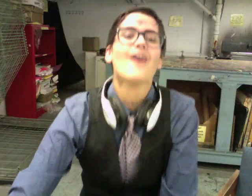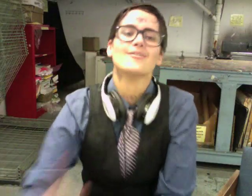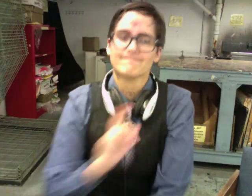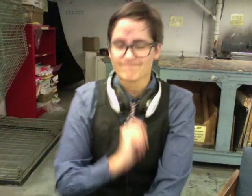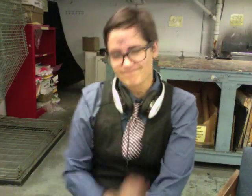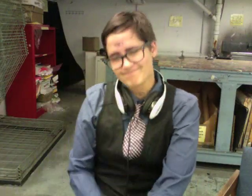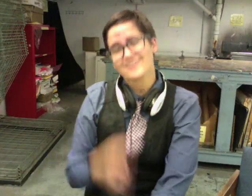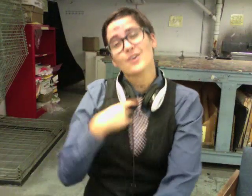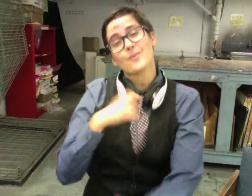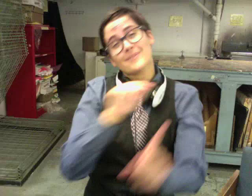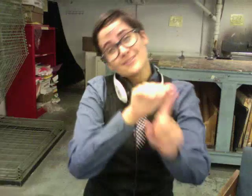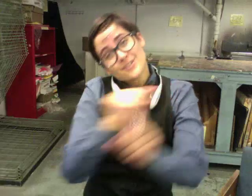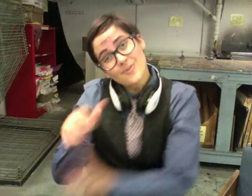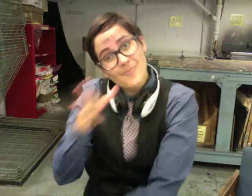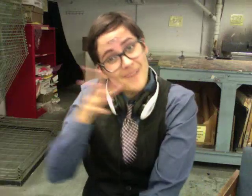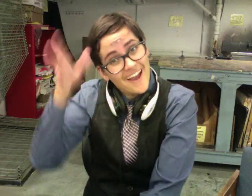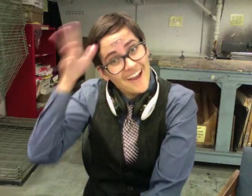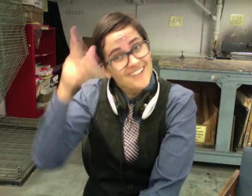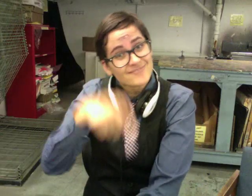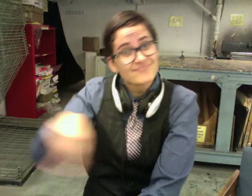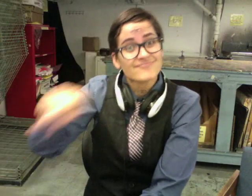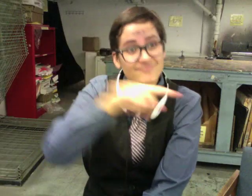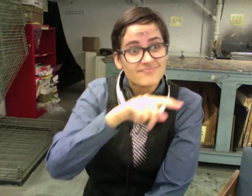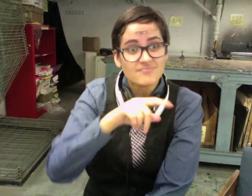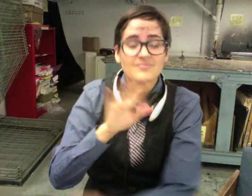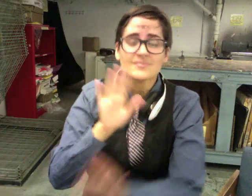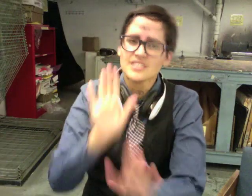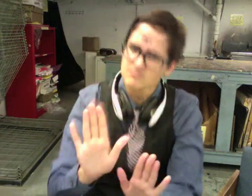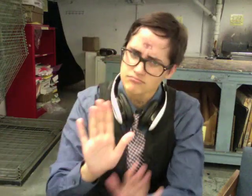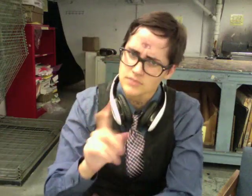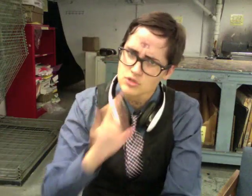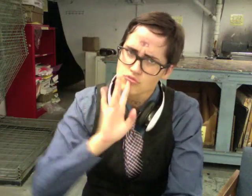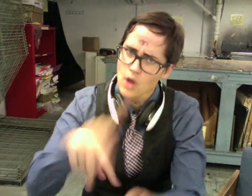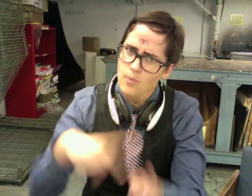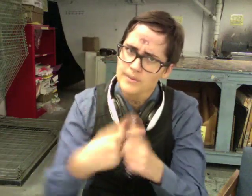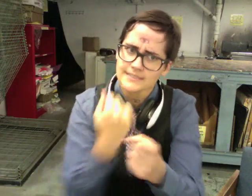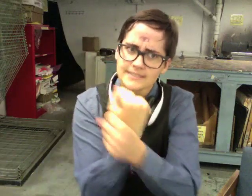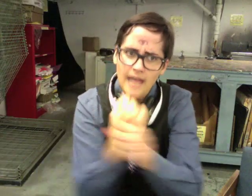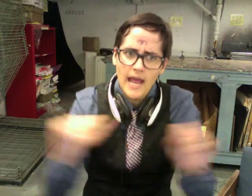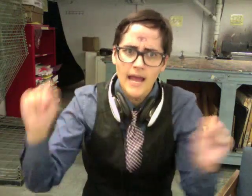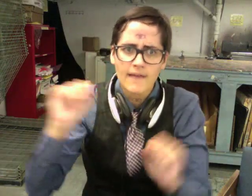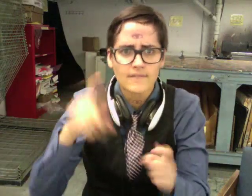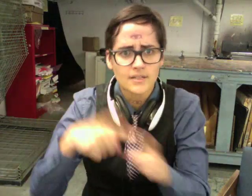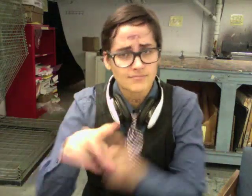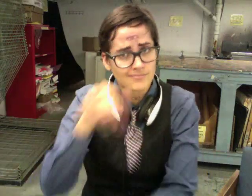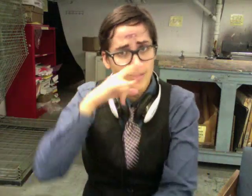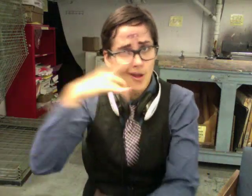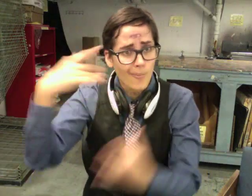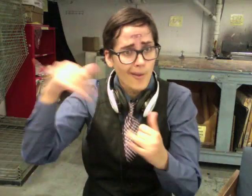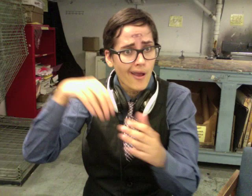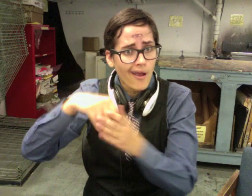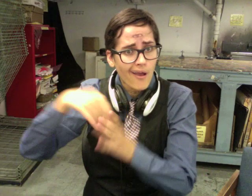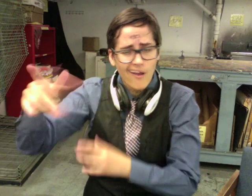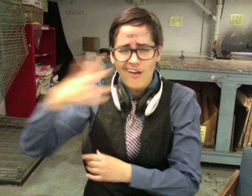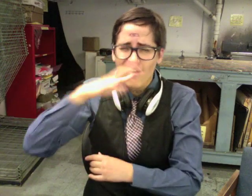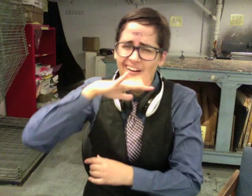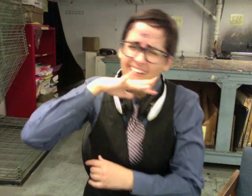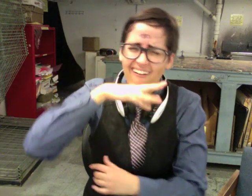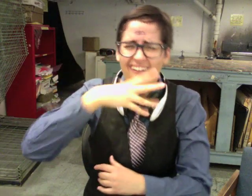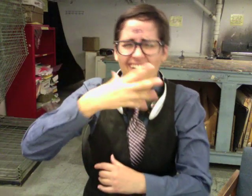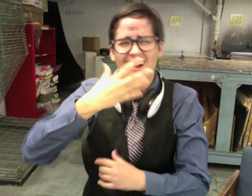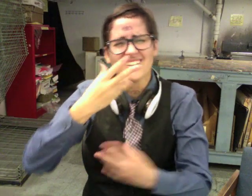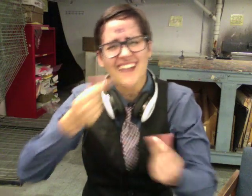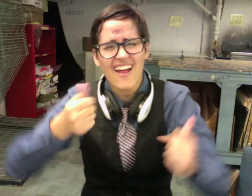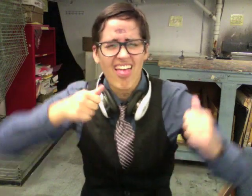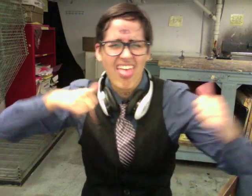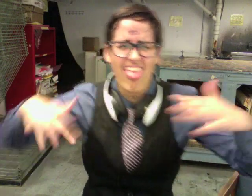Just a reminder to all the parents out there: let's talk about safety when taking your children